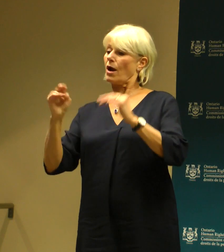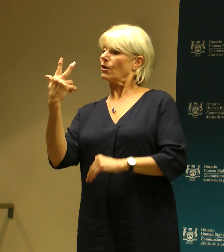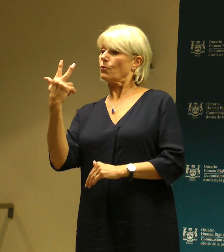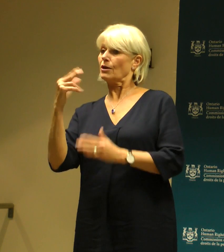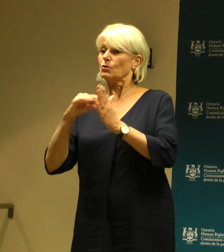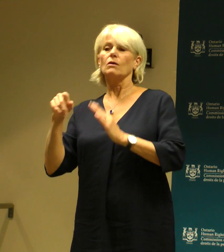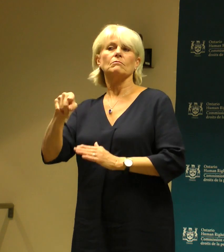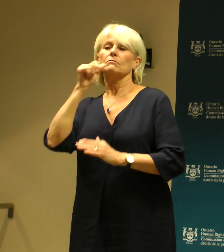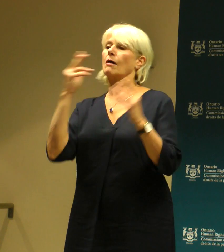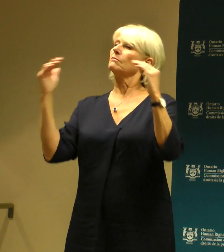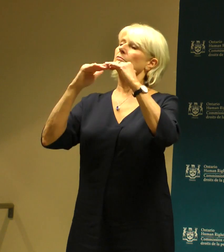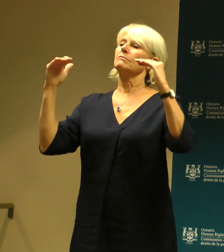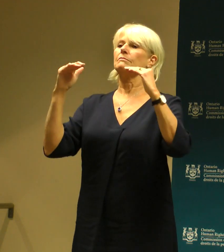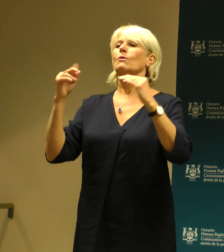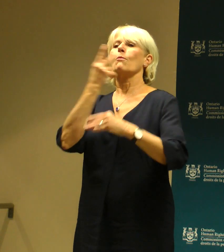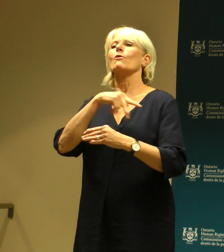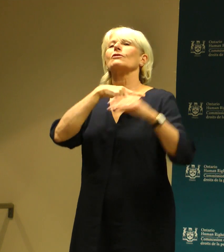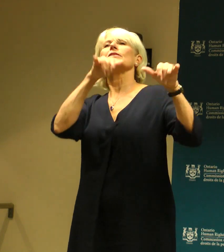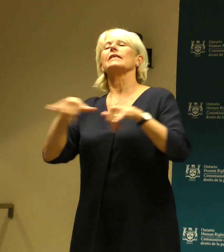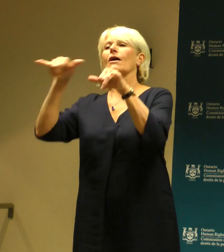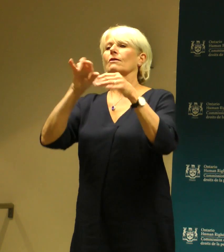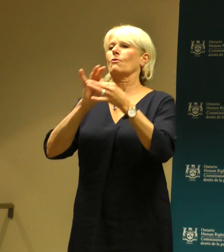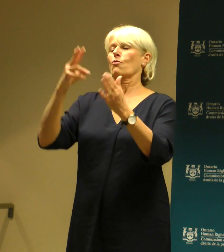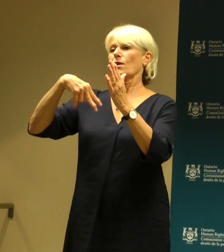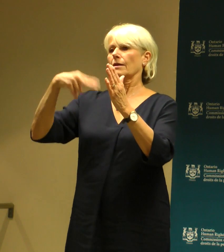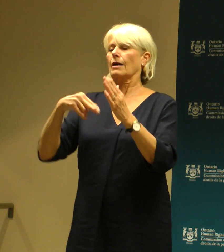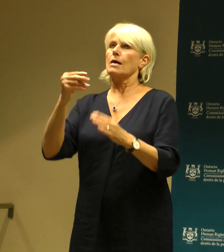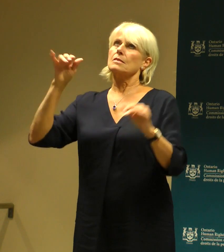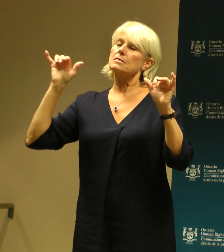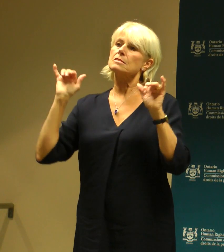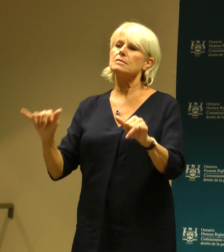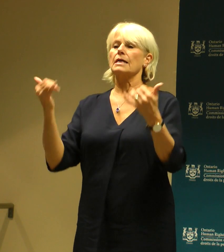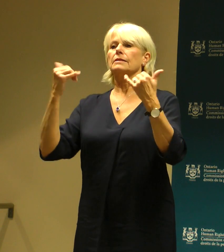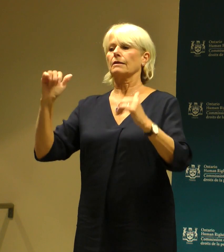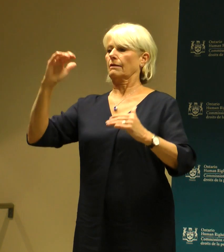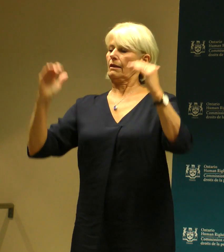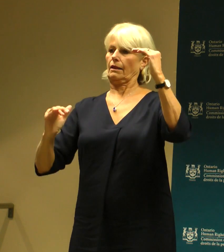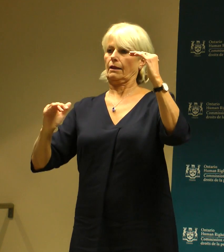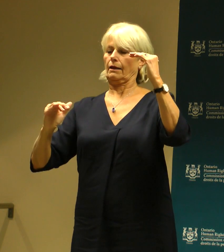provincial standard for reading, and there is a persistent discrepancy in achievement